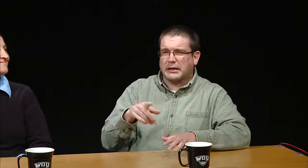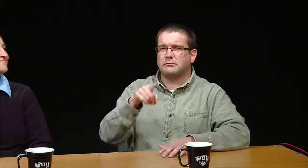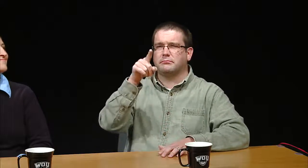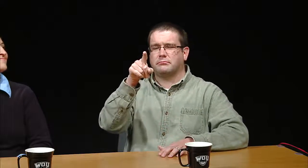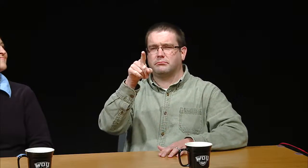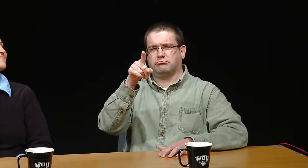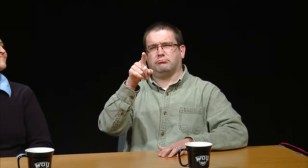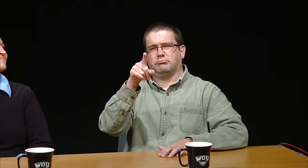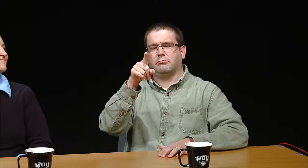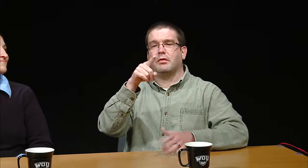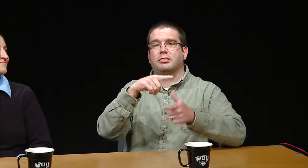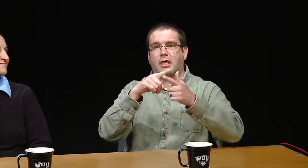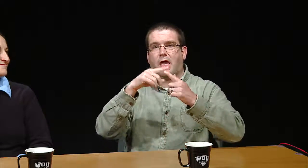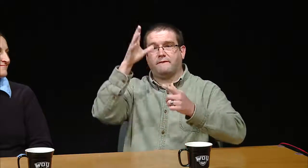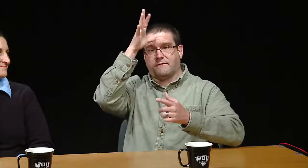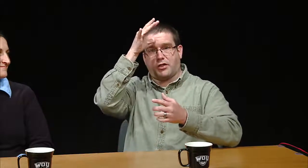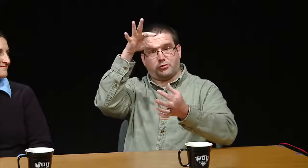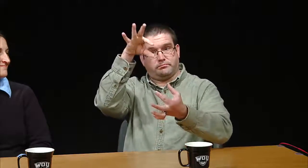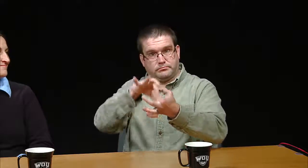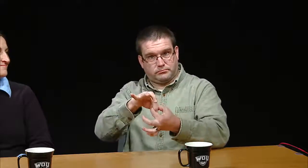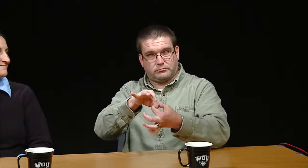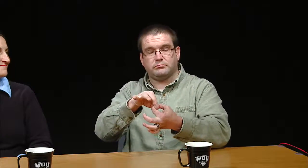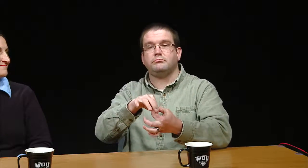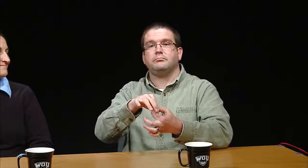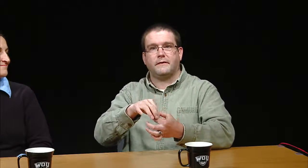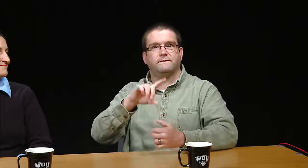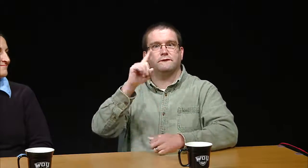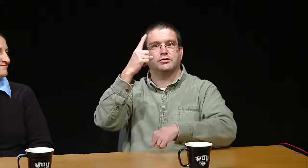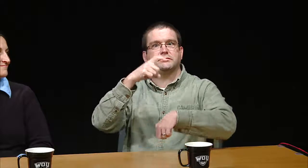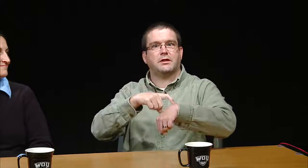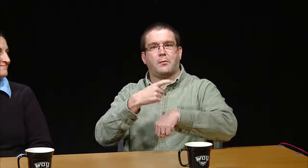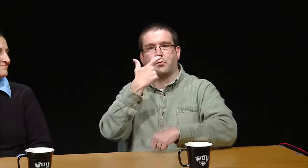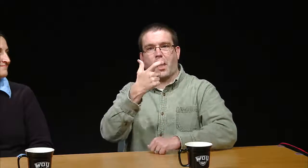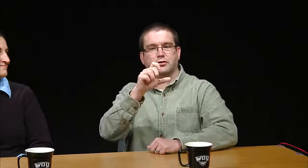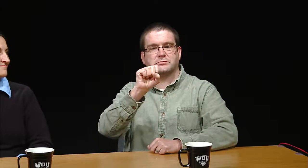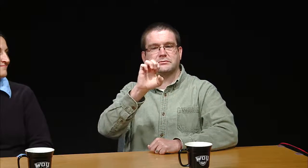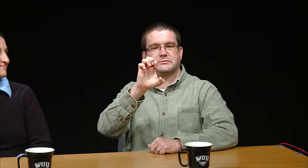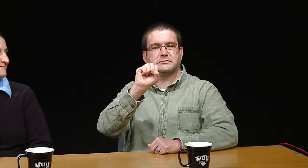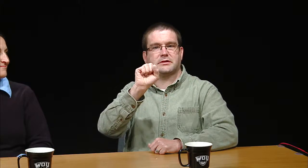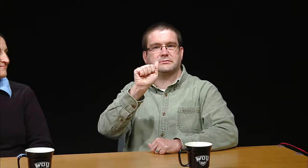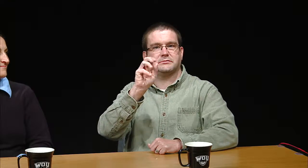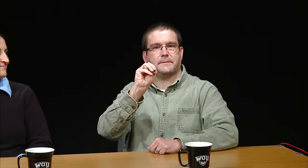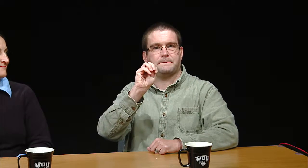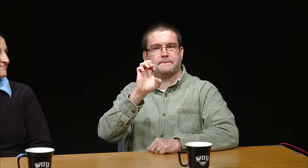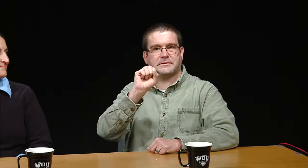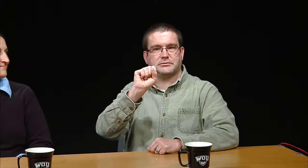I would agree with that, that being on the captioning side of captions where you're actually creating the captions,